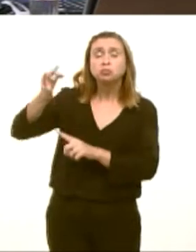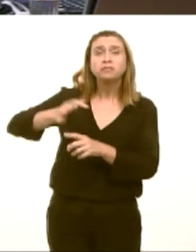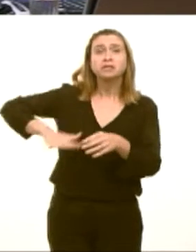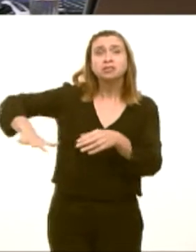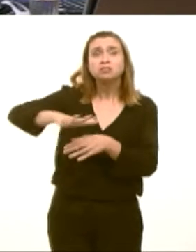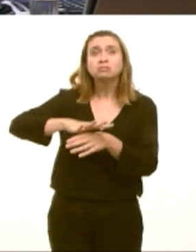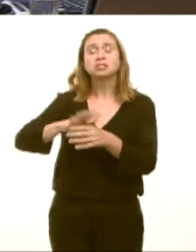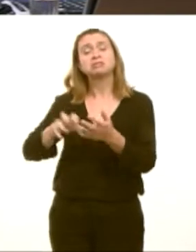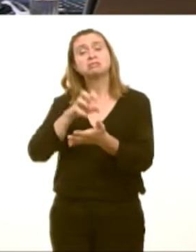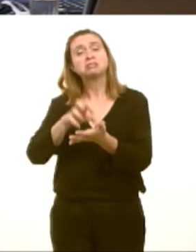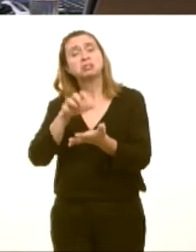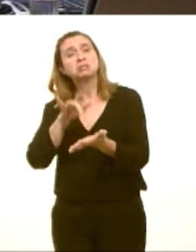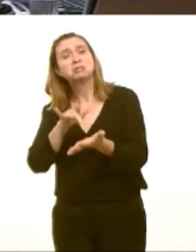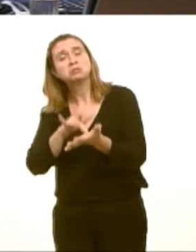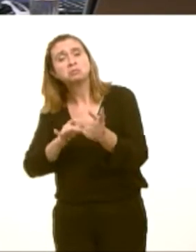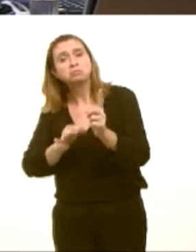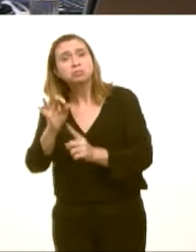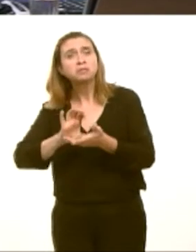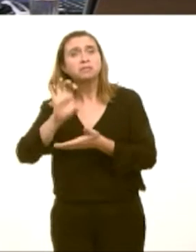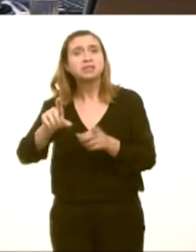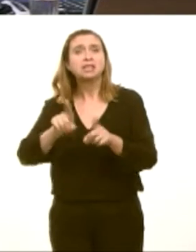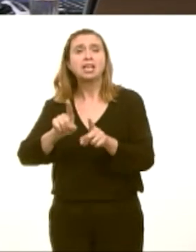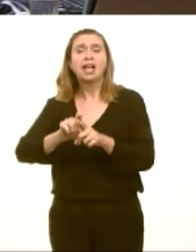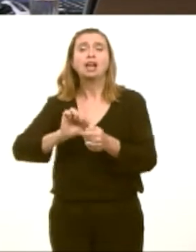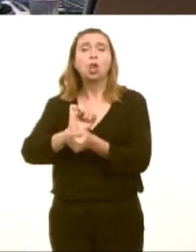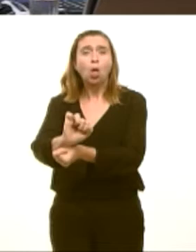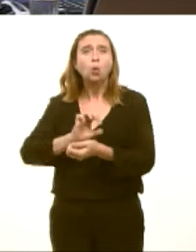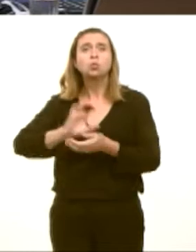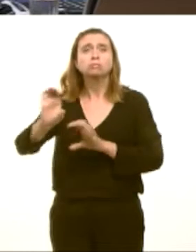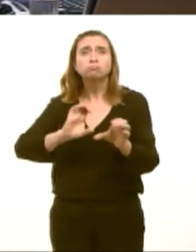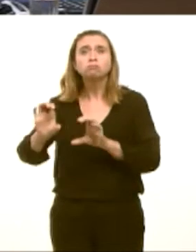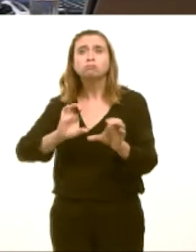A national high street campaign was held last month, showcasing events and activities the length and breadth of the nation.